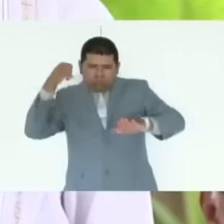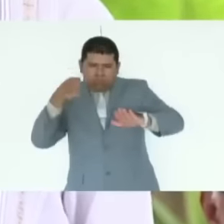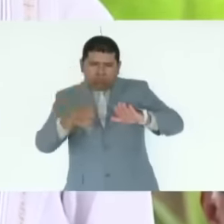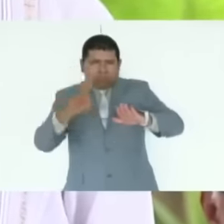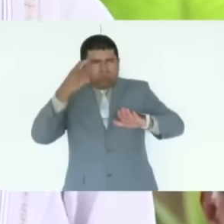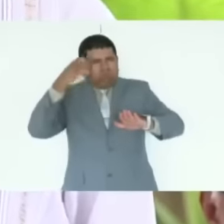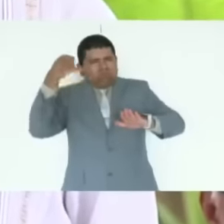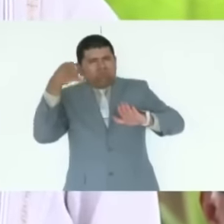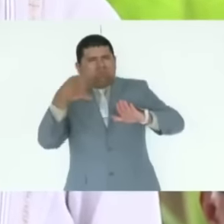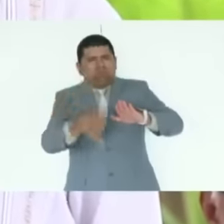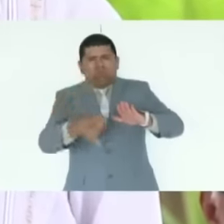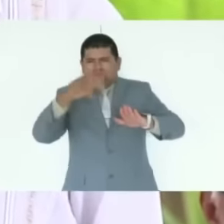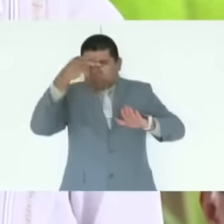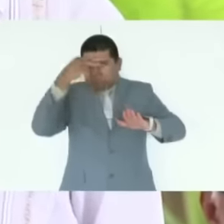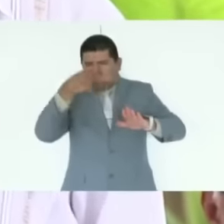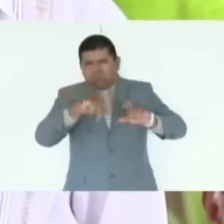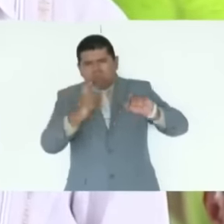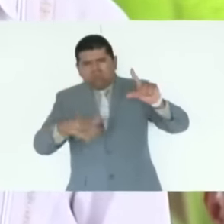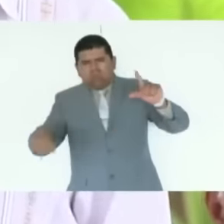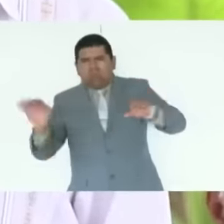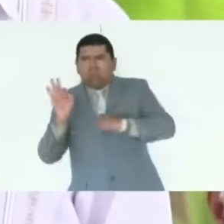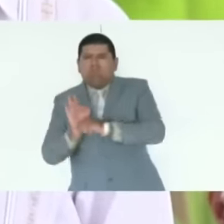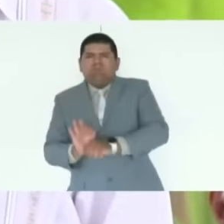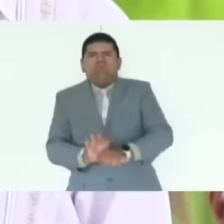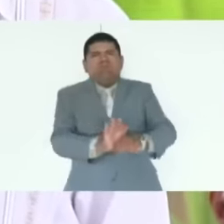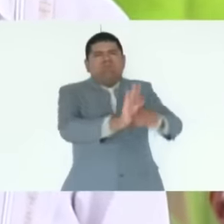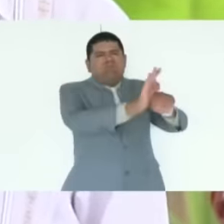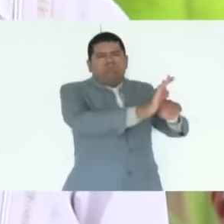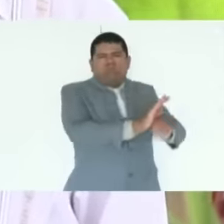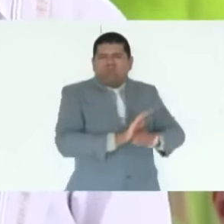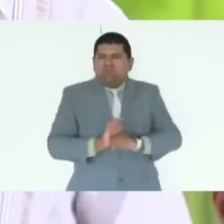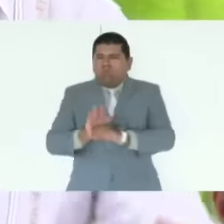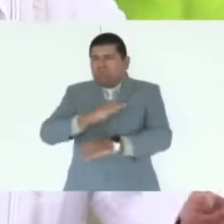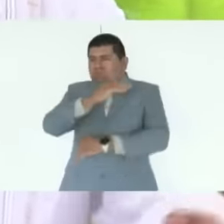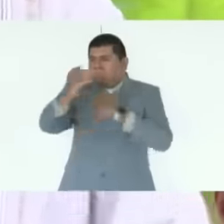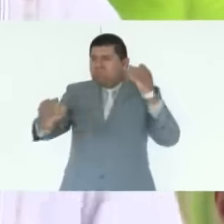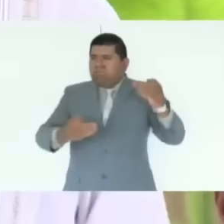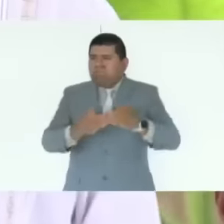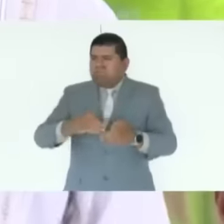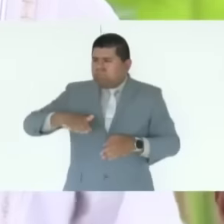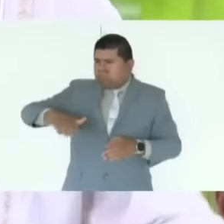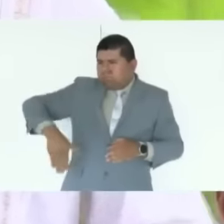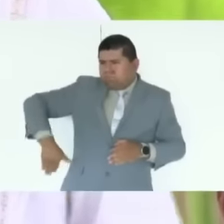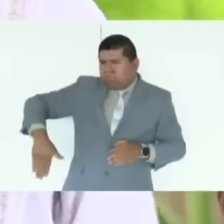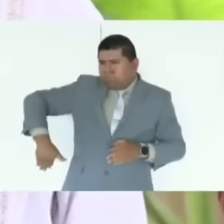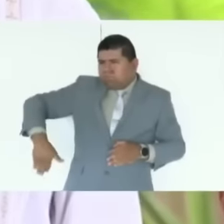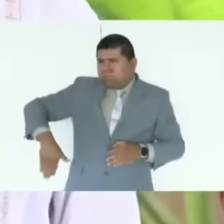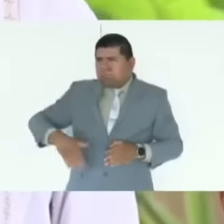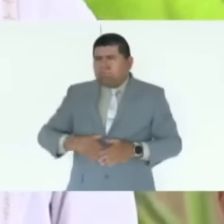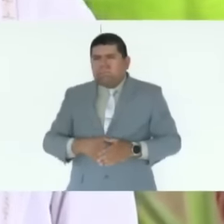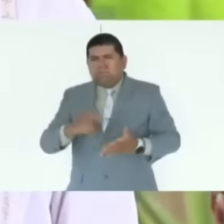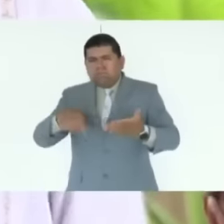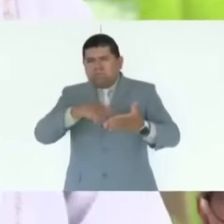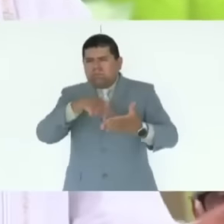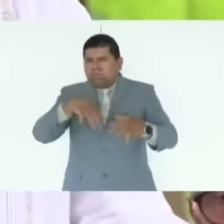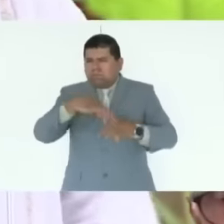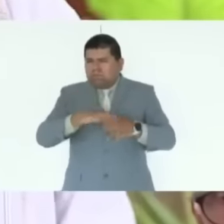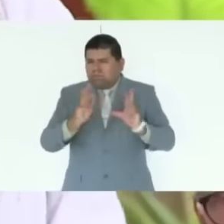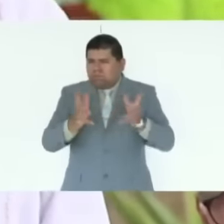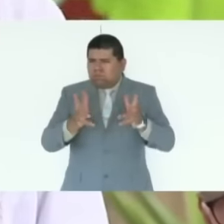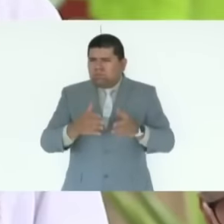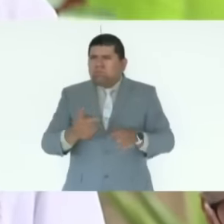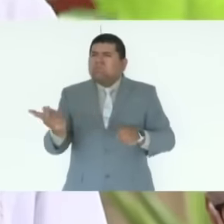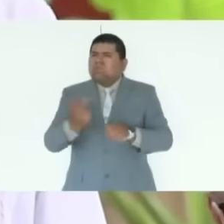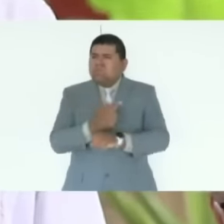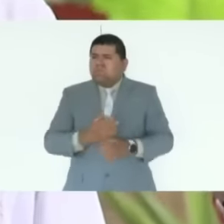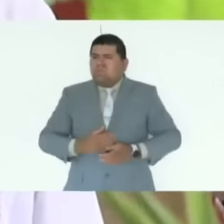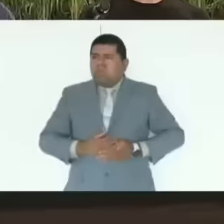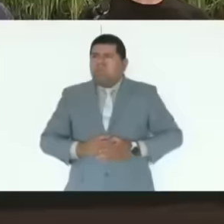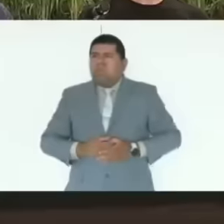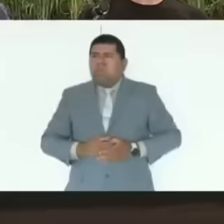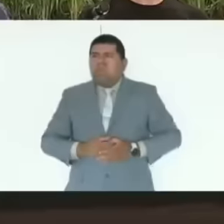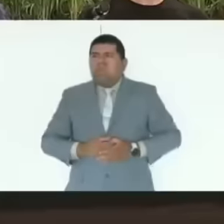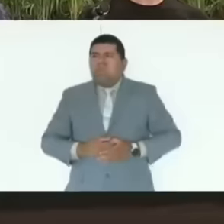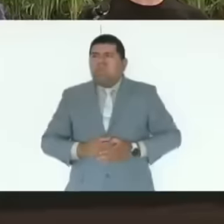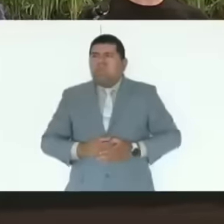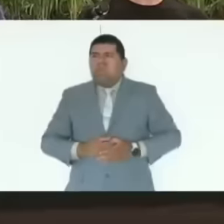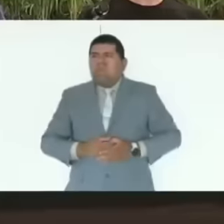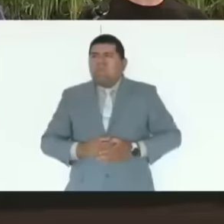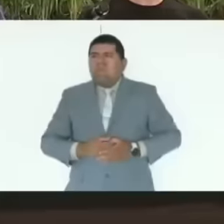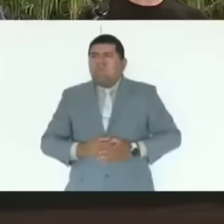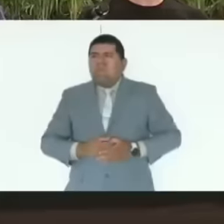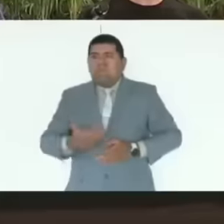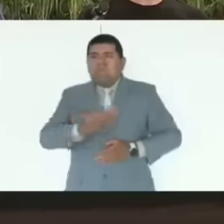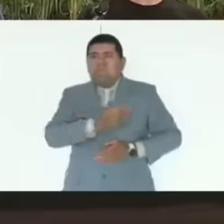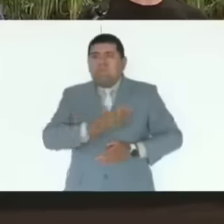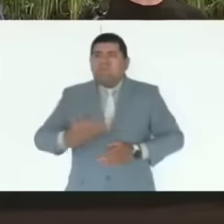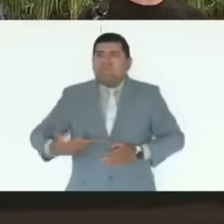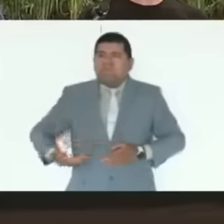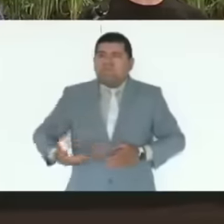the benefit of our people, shortly after the election, the president of one of